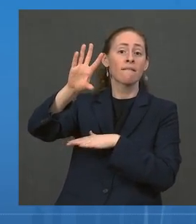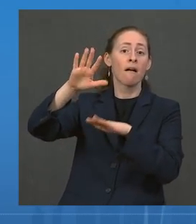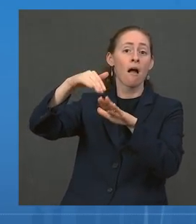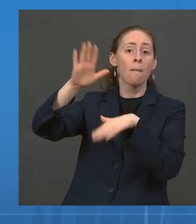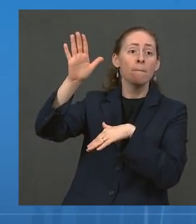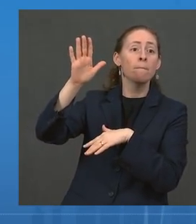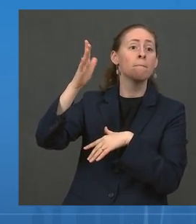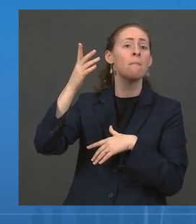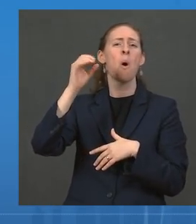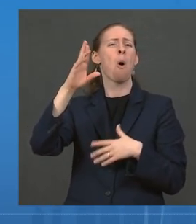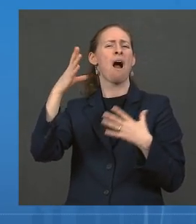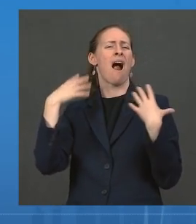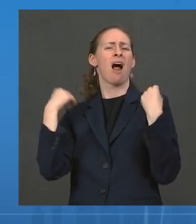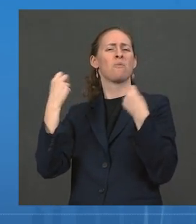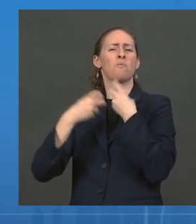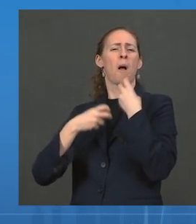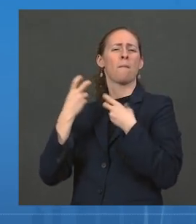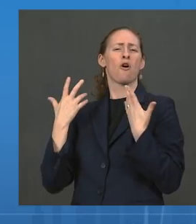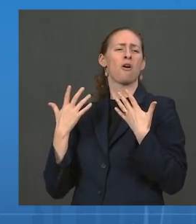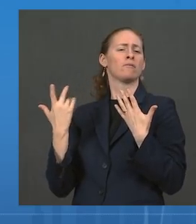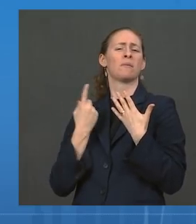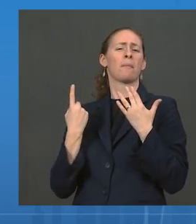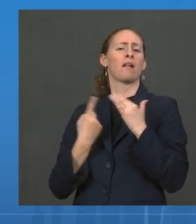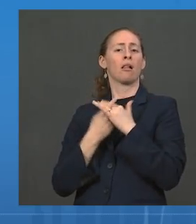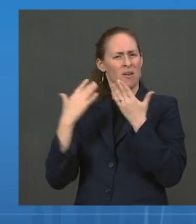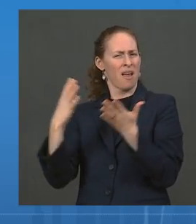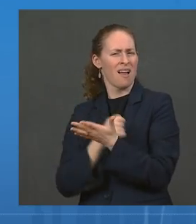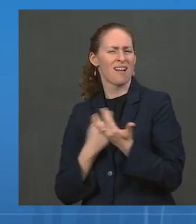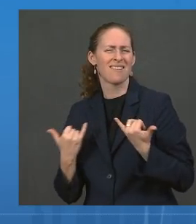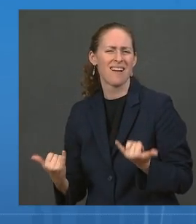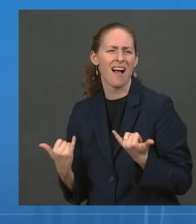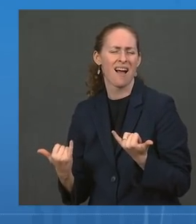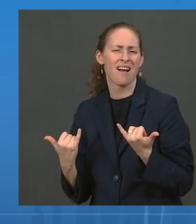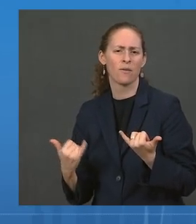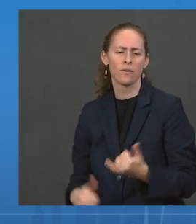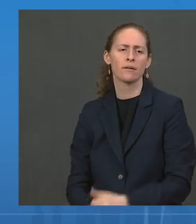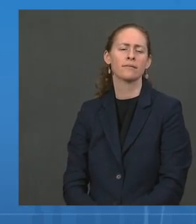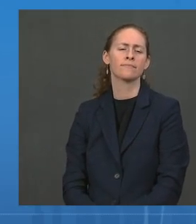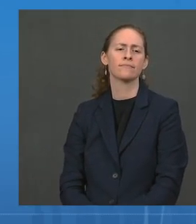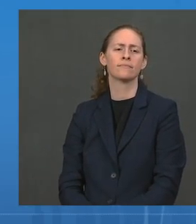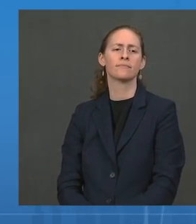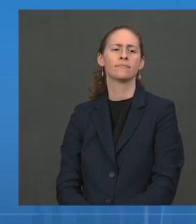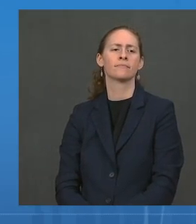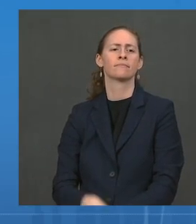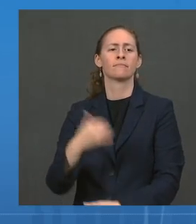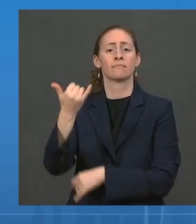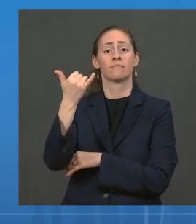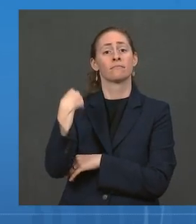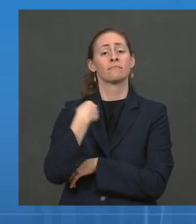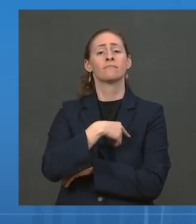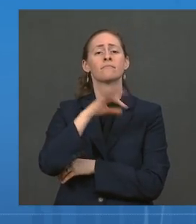to go and get your booster right now. And as you noted, the FDA is actively reviewing data as soon --